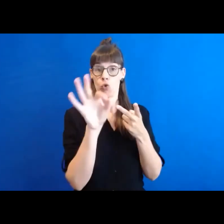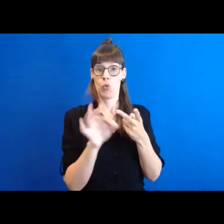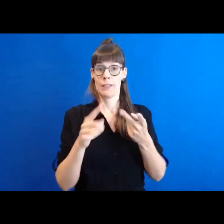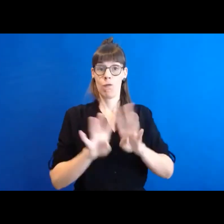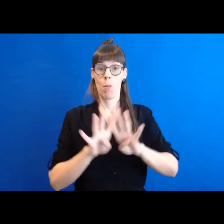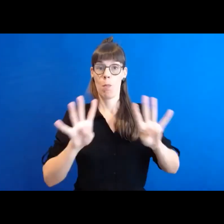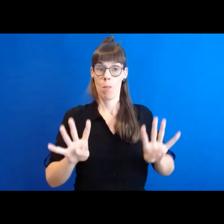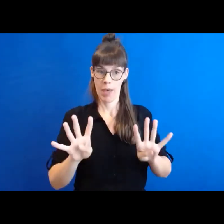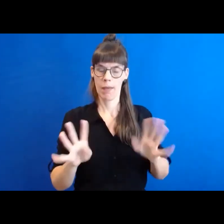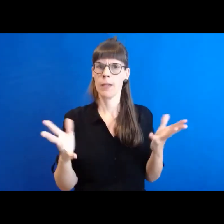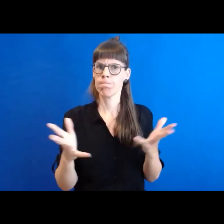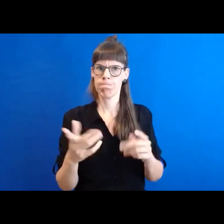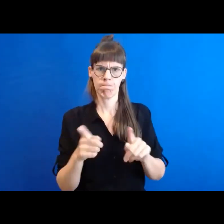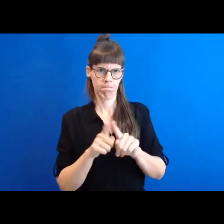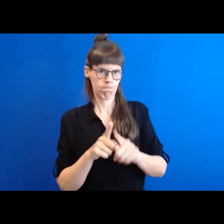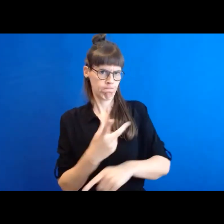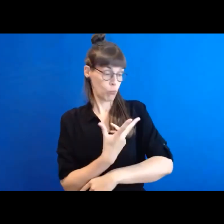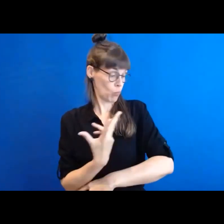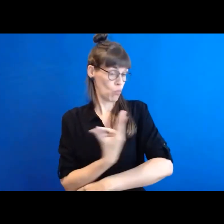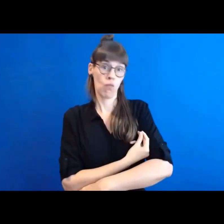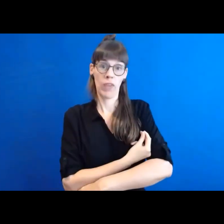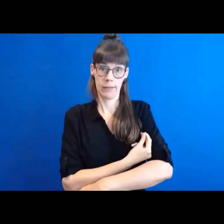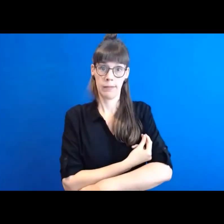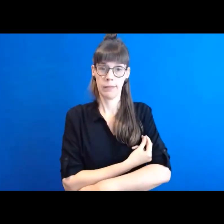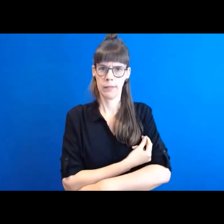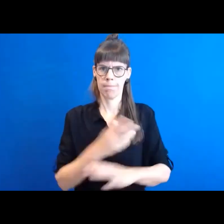later. So the second question to our